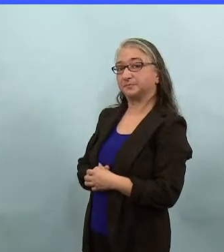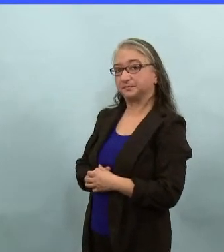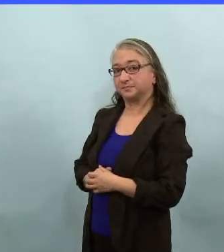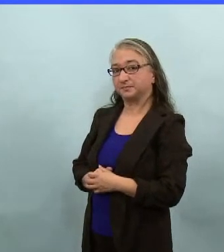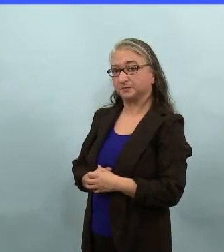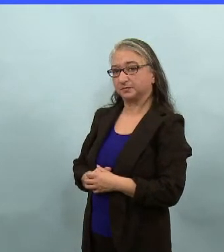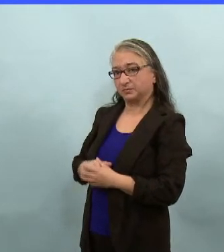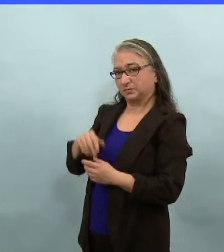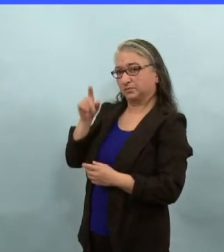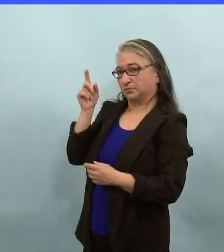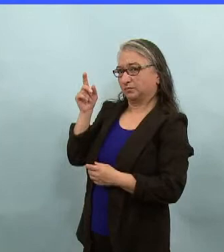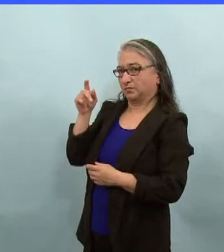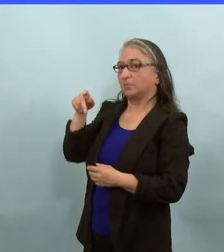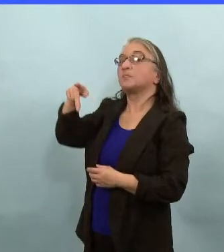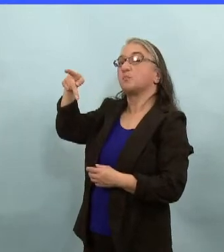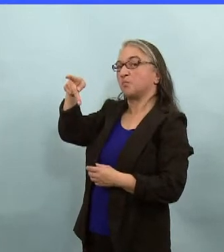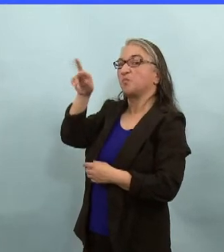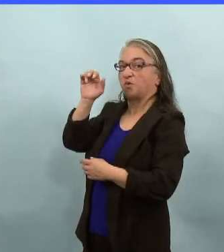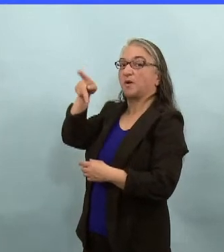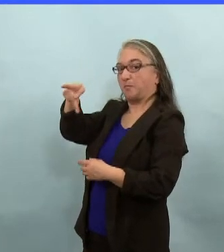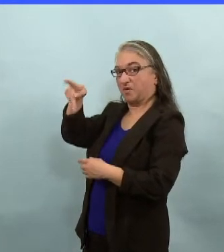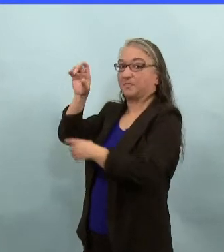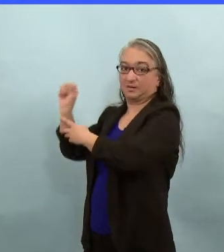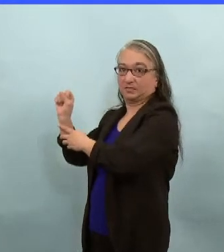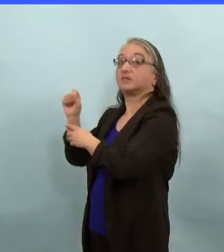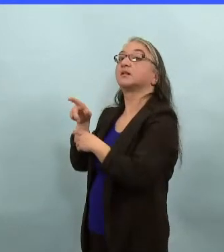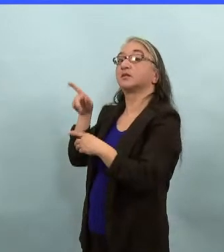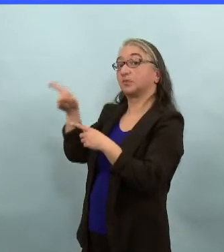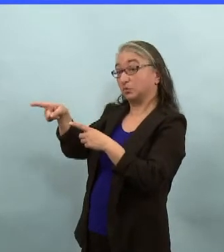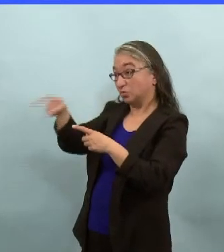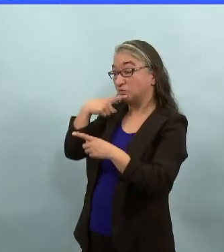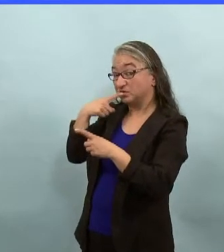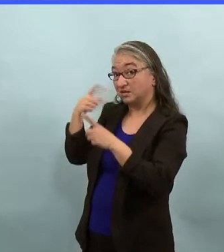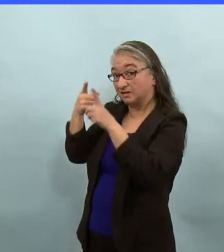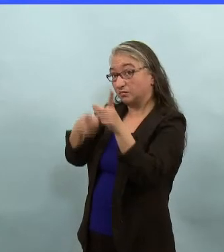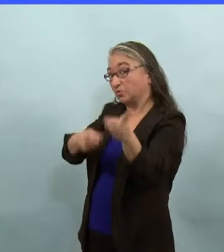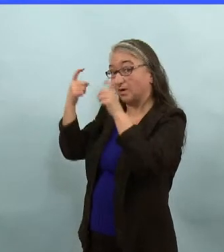are on short supply i was wondering if you could speak specifically to the distribution